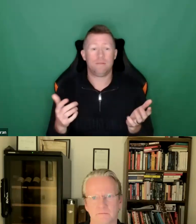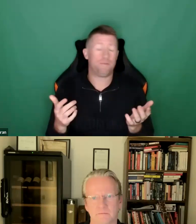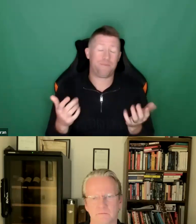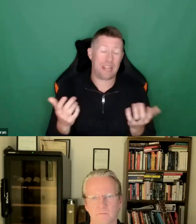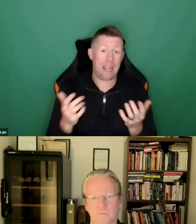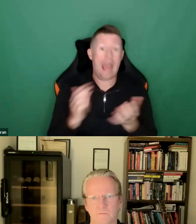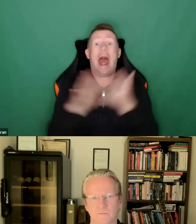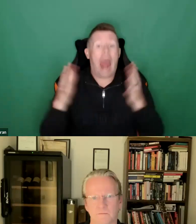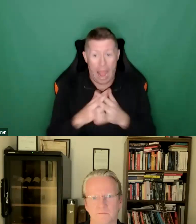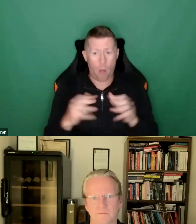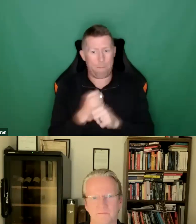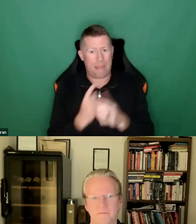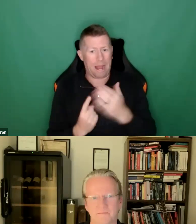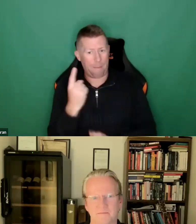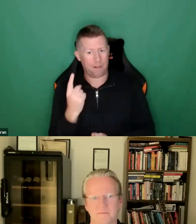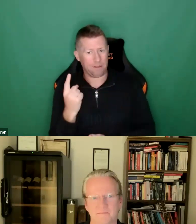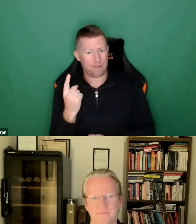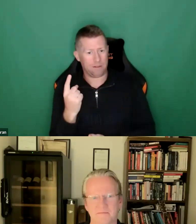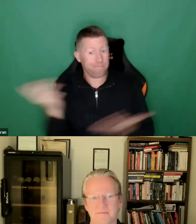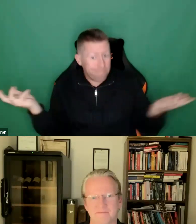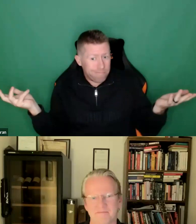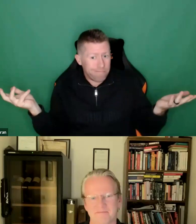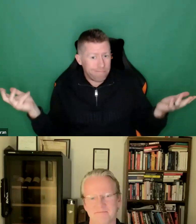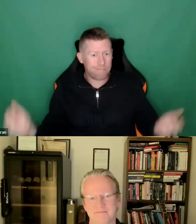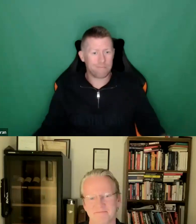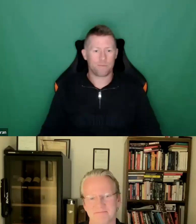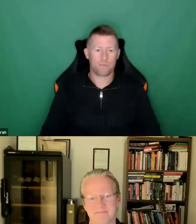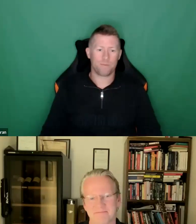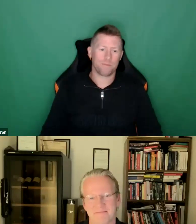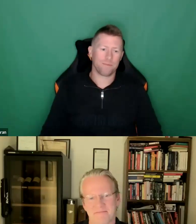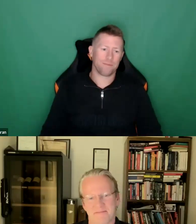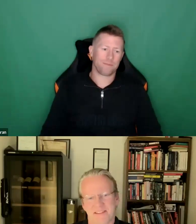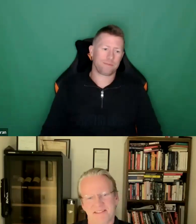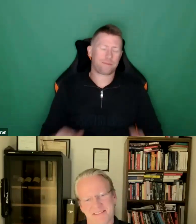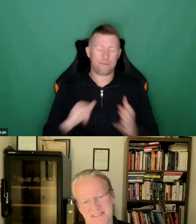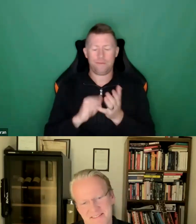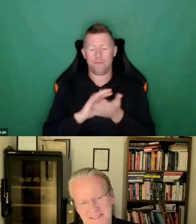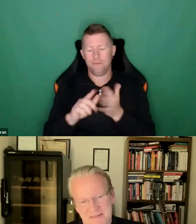of good people out there who want things to be better. But somehow these things